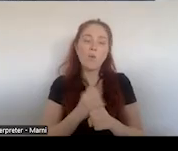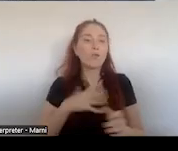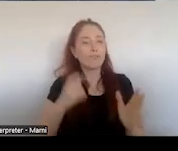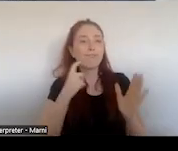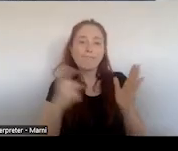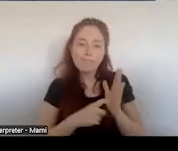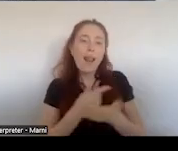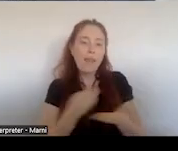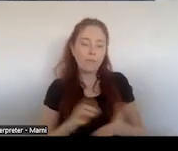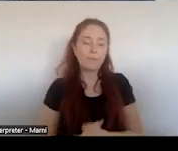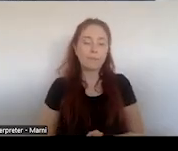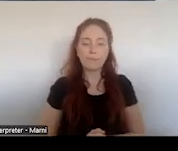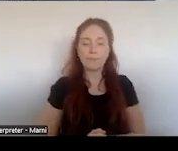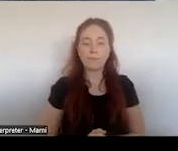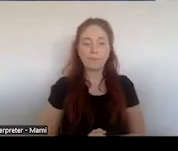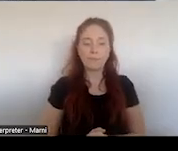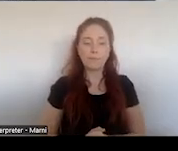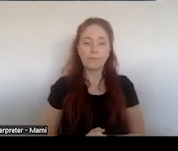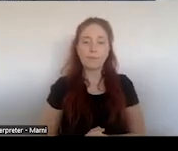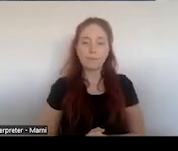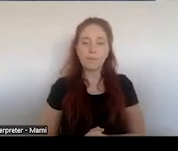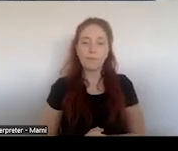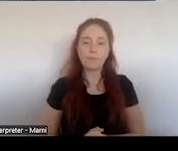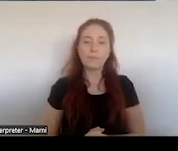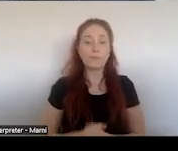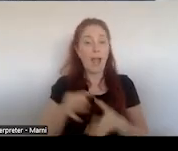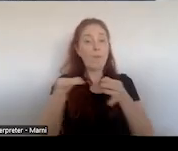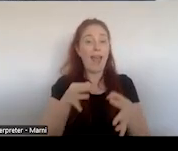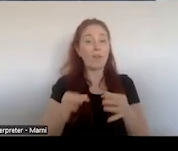There are a number of funded activities under the plan. Some of which are being